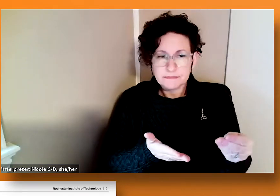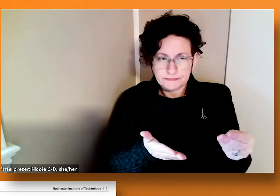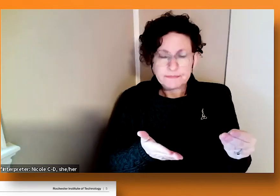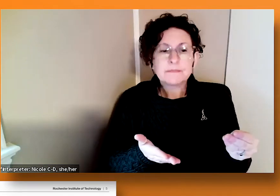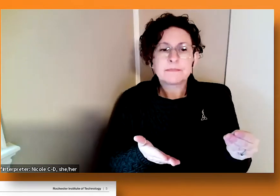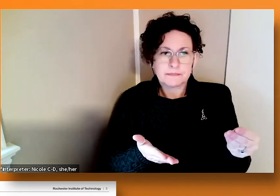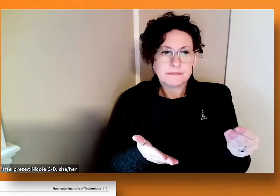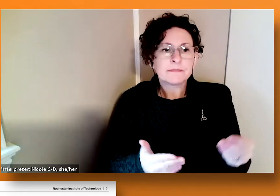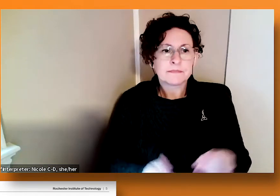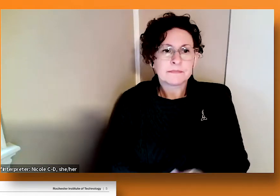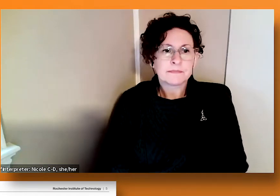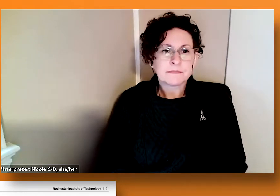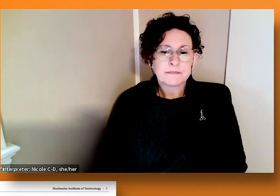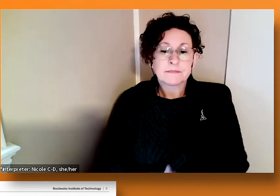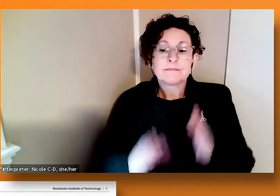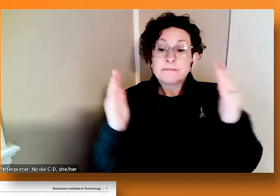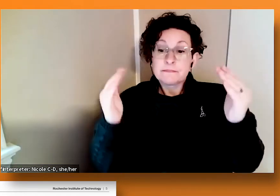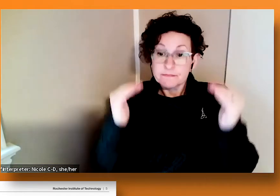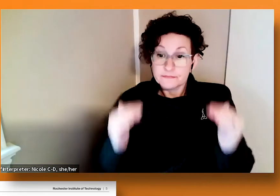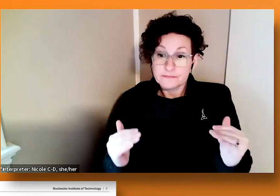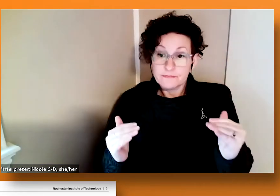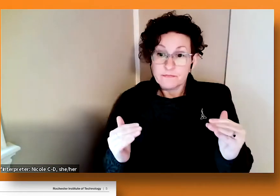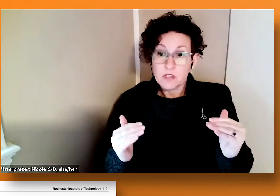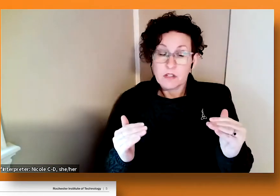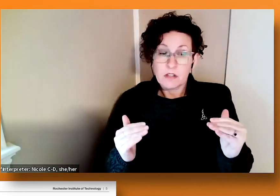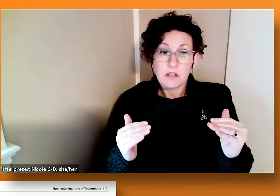any kind of purchases.